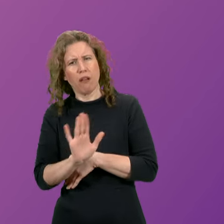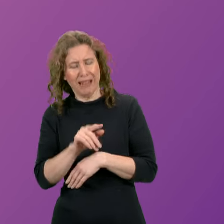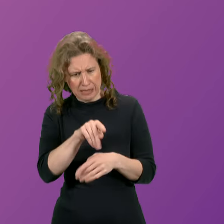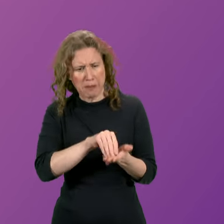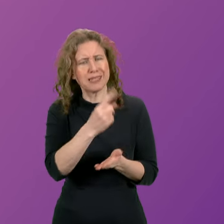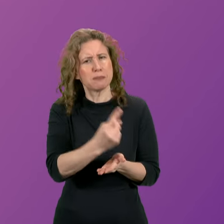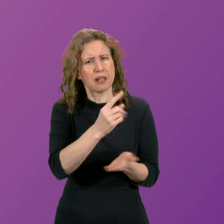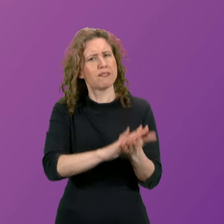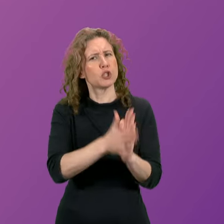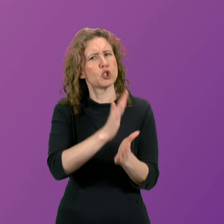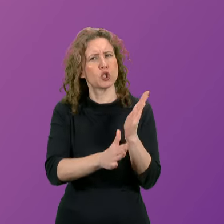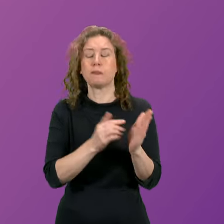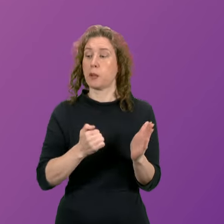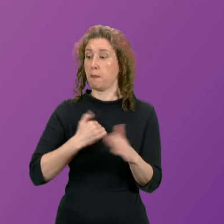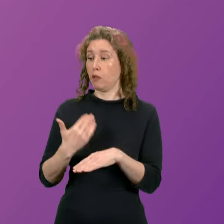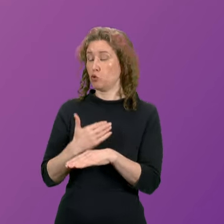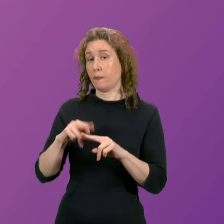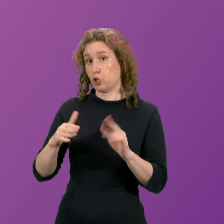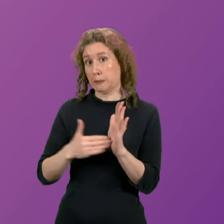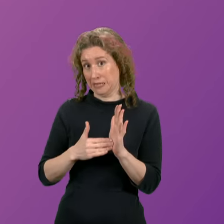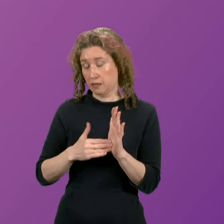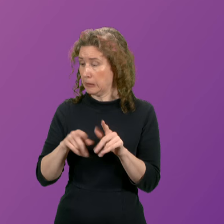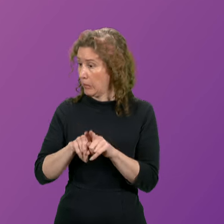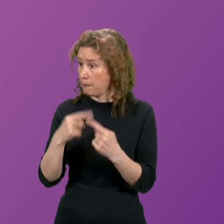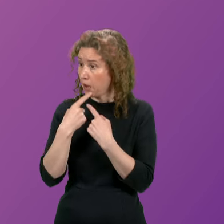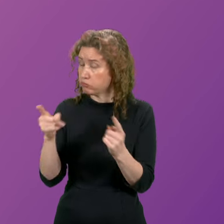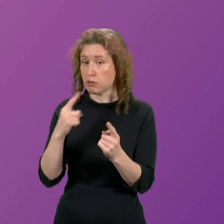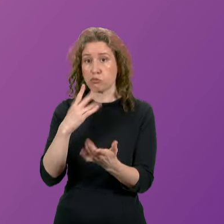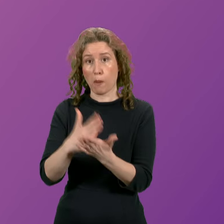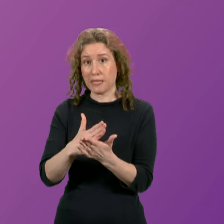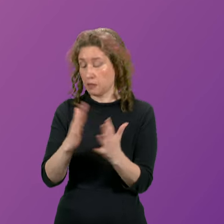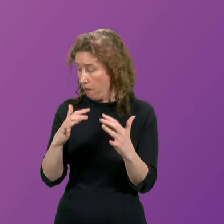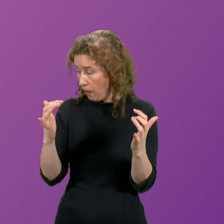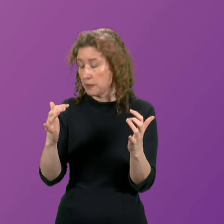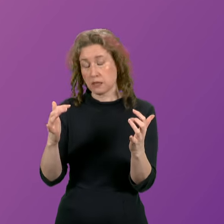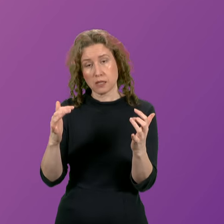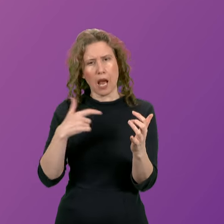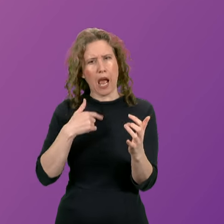My job as First Minister, as I promised Parliament, is to improve the lives of people